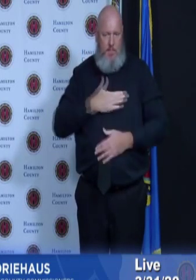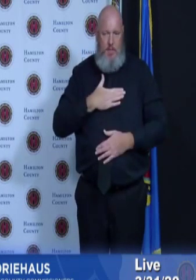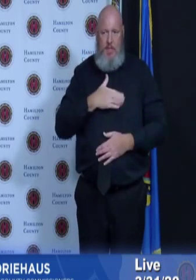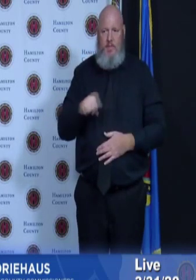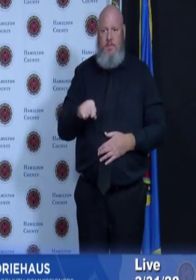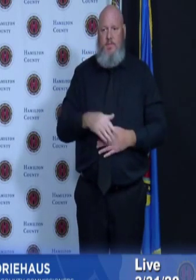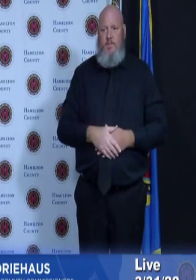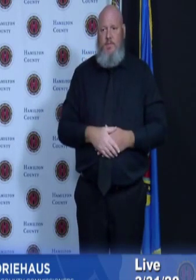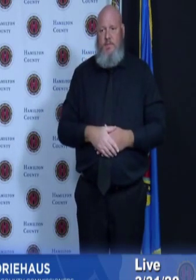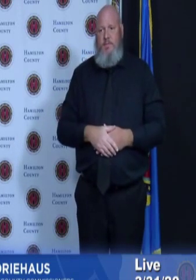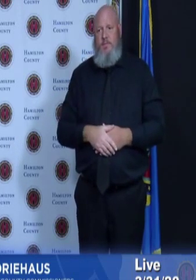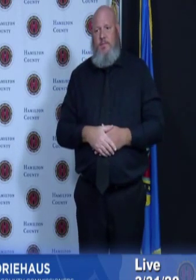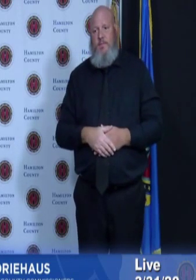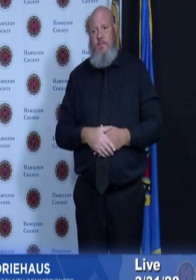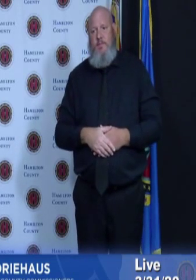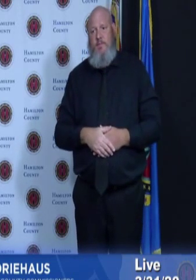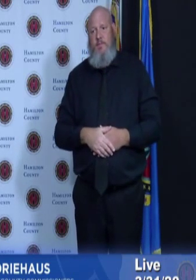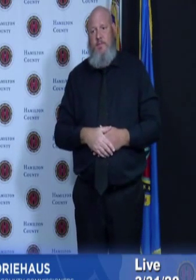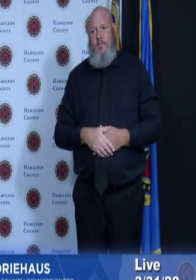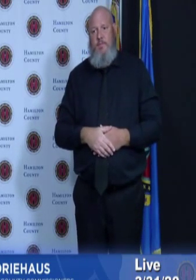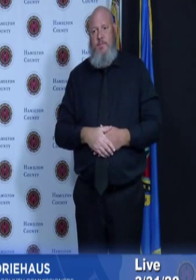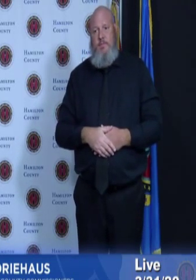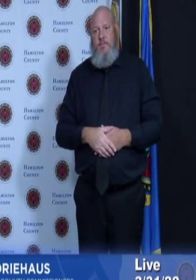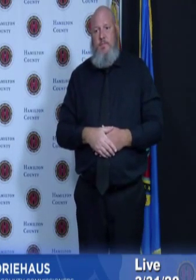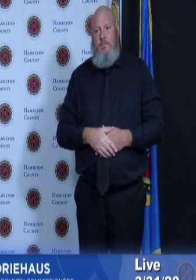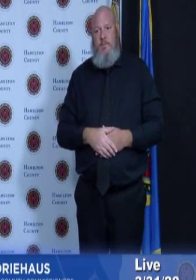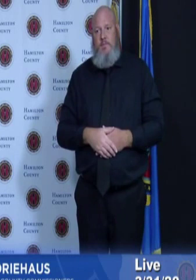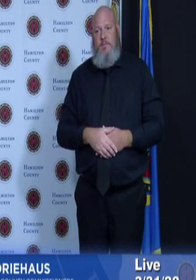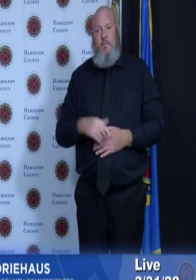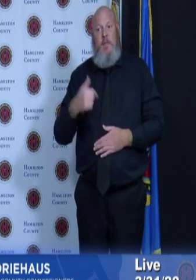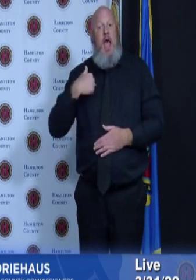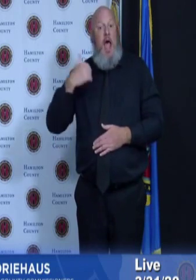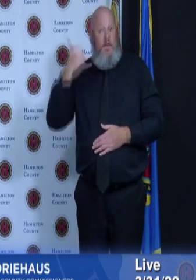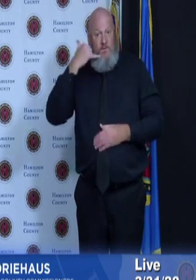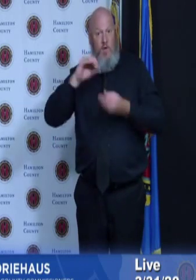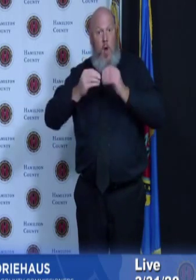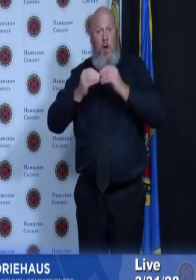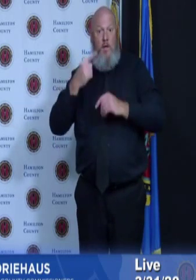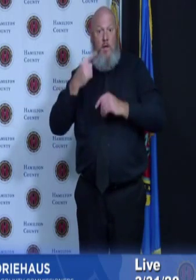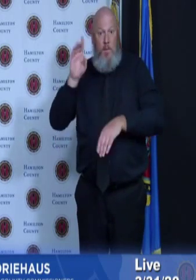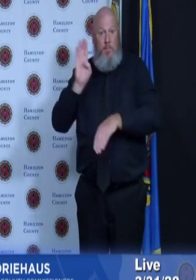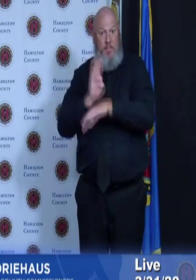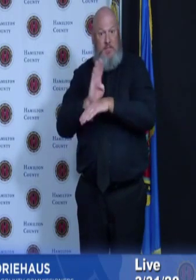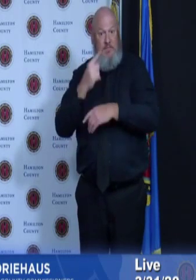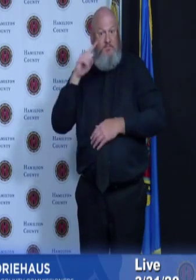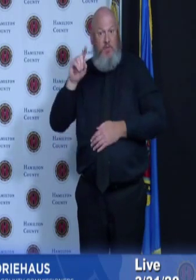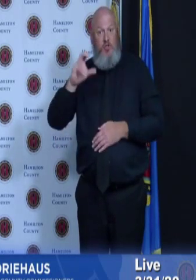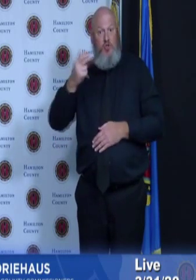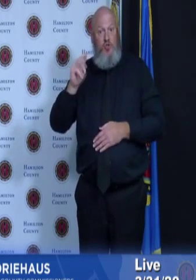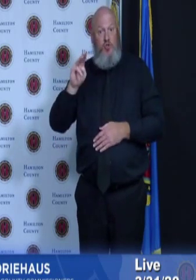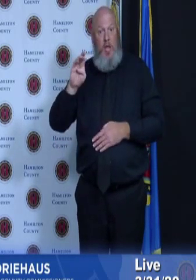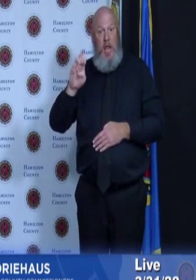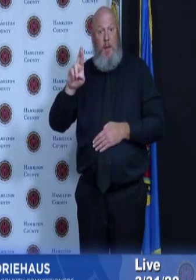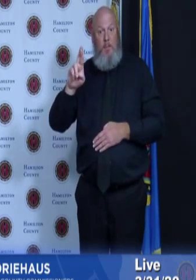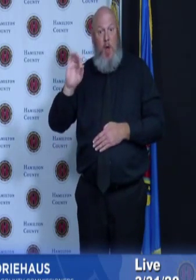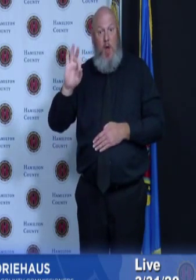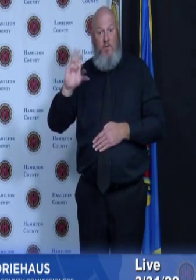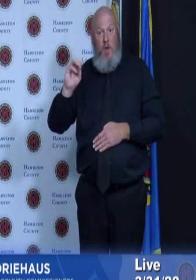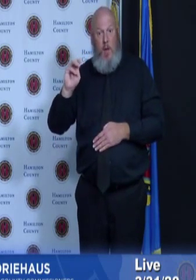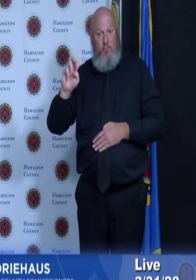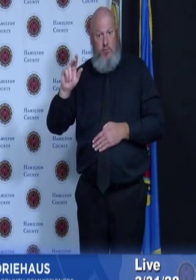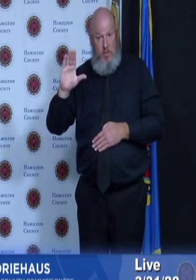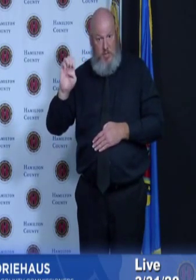so Greg what's the number again 946-7847 if you have any